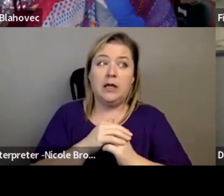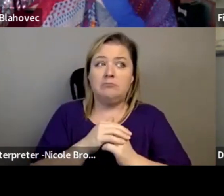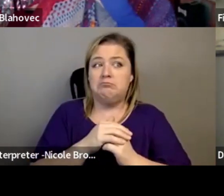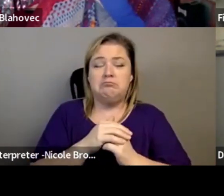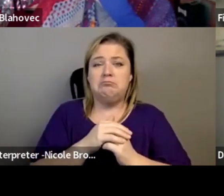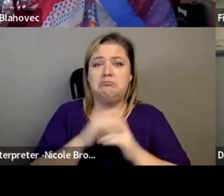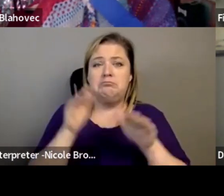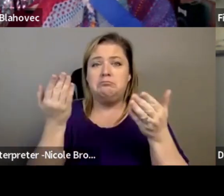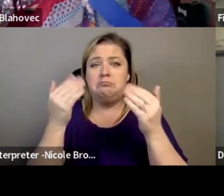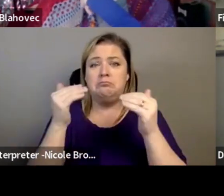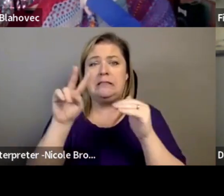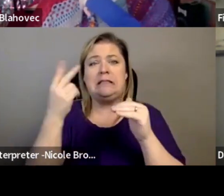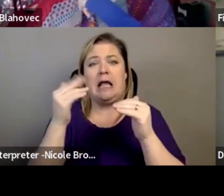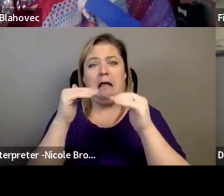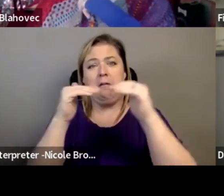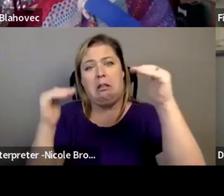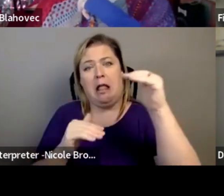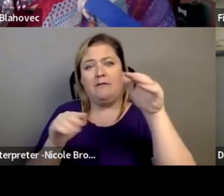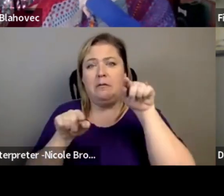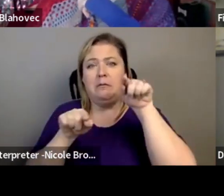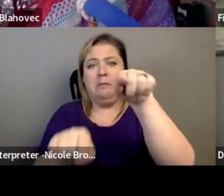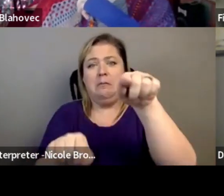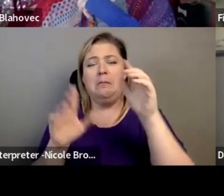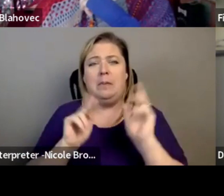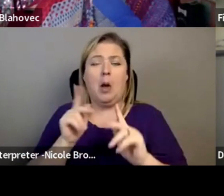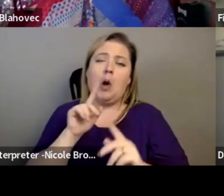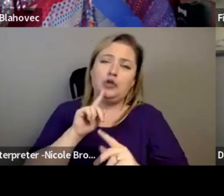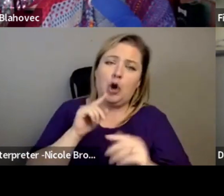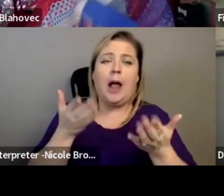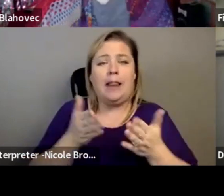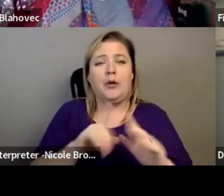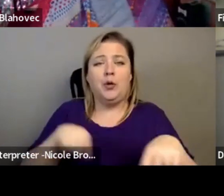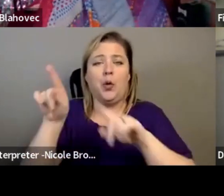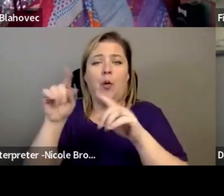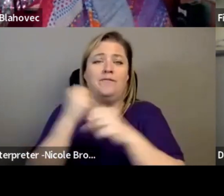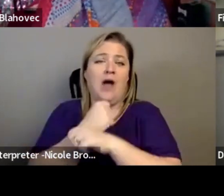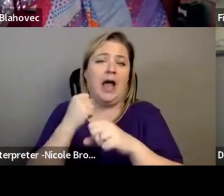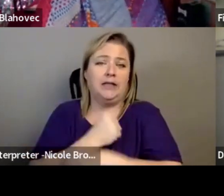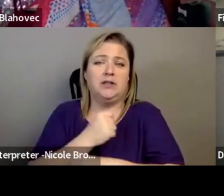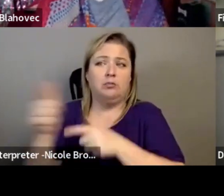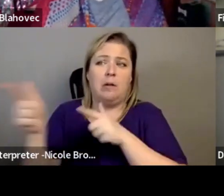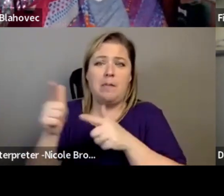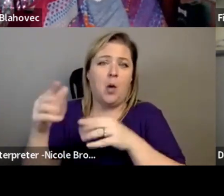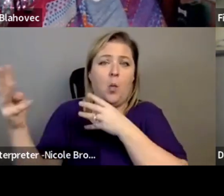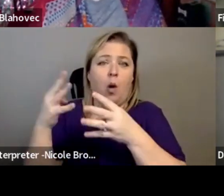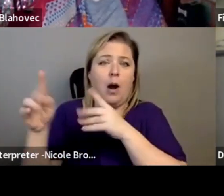class citizens who Oh yeah, you can fight for our country. But once you get back, but again Get